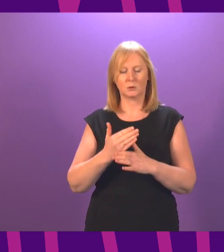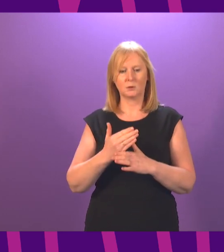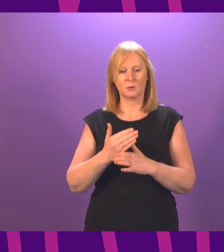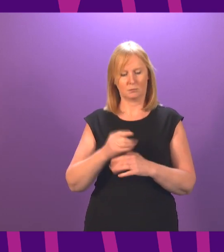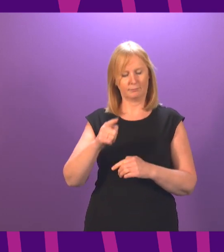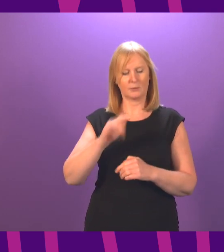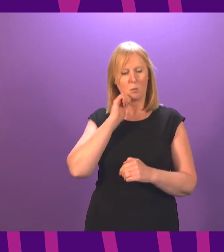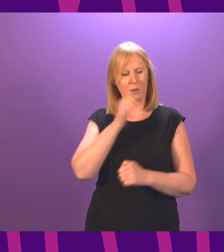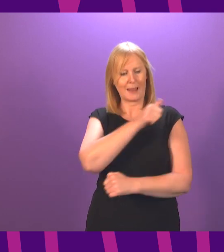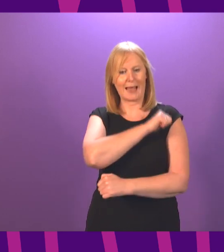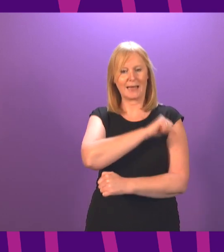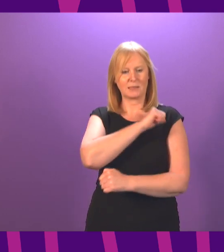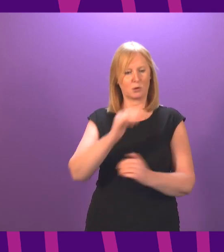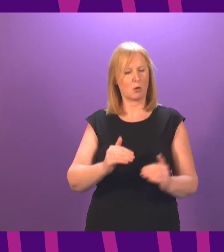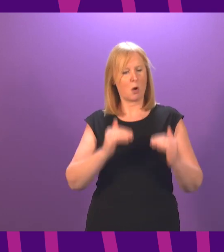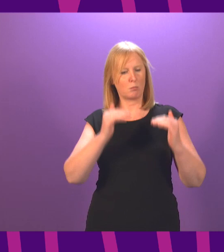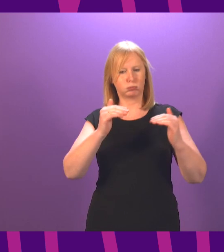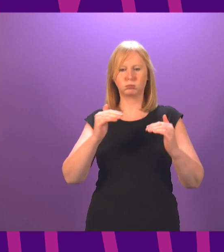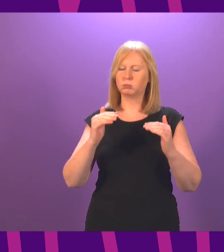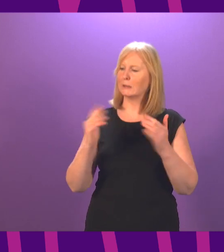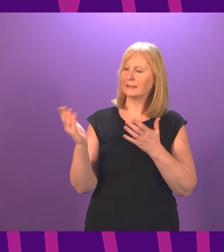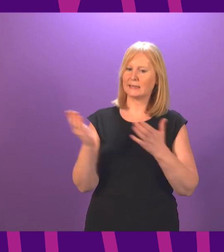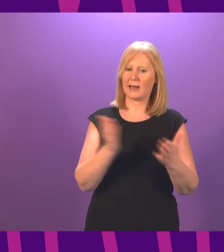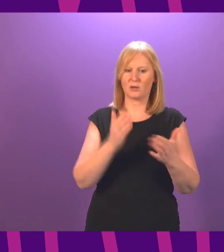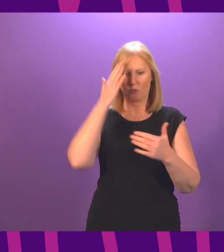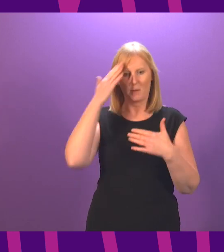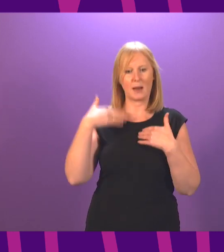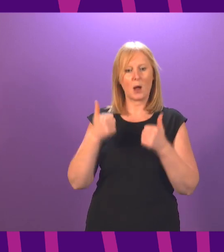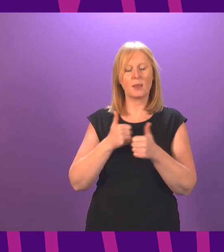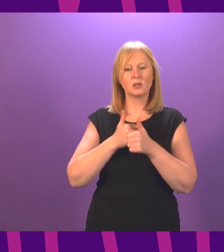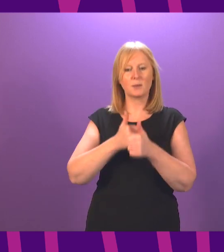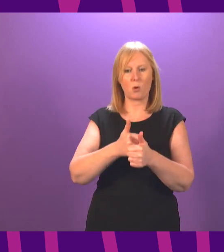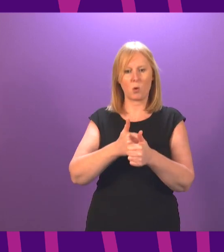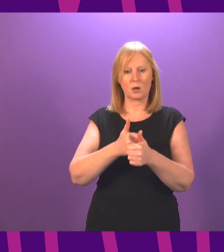Leven hospital a rising centre of excellence in mental health support work, with several